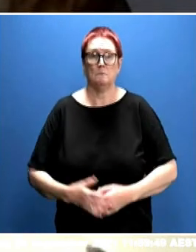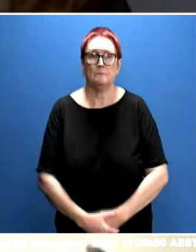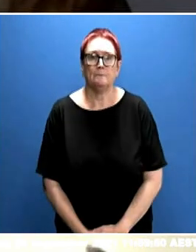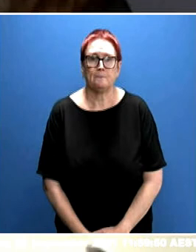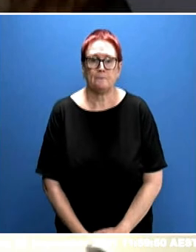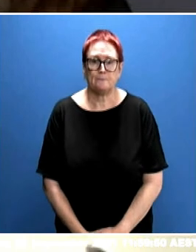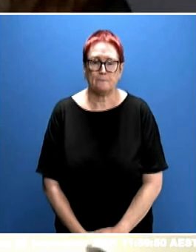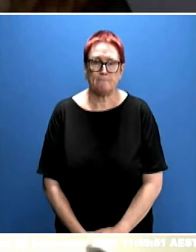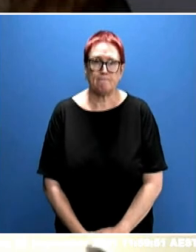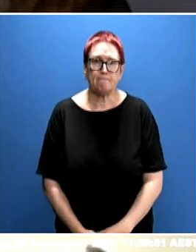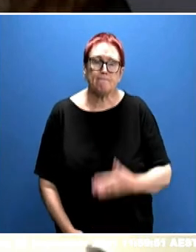Yes, thank you Ms Greenoff.